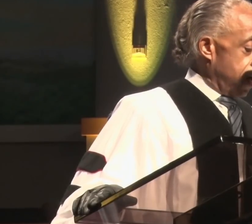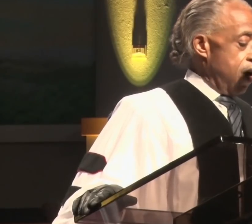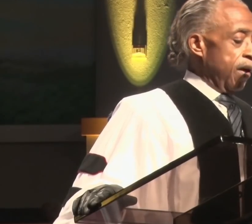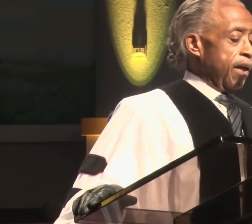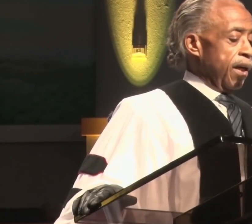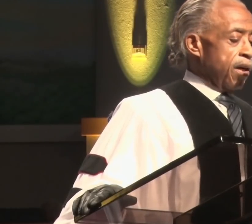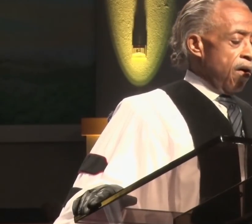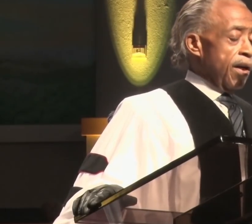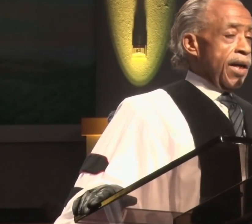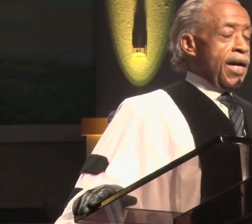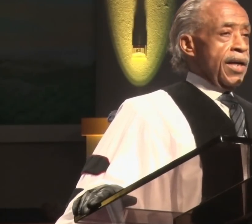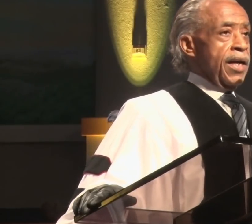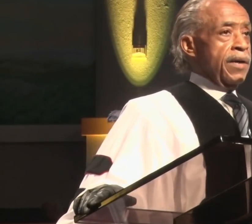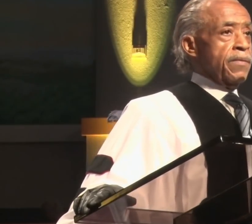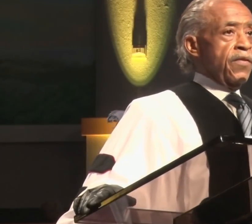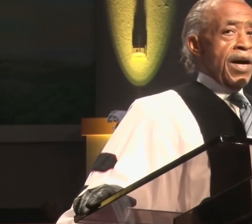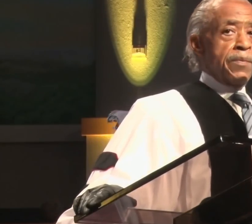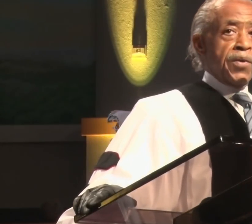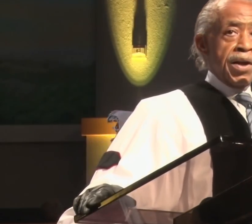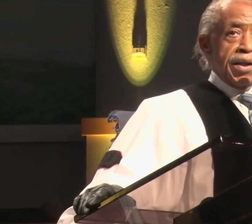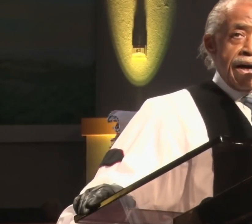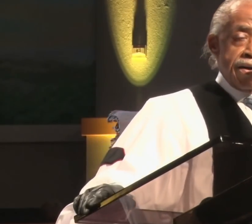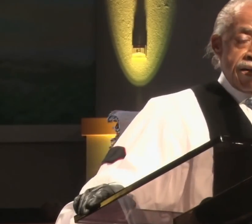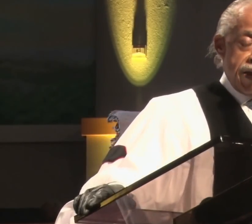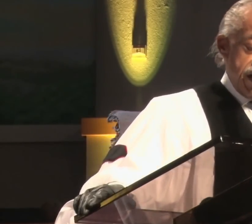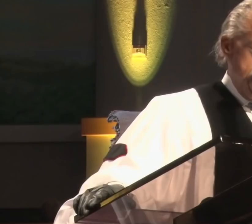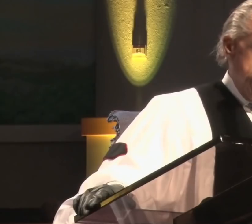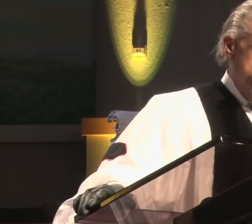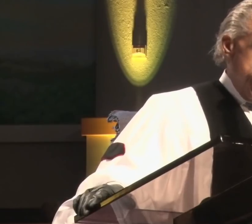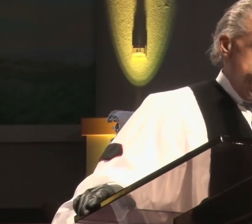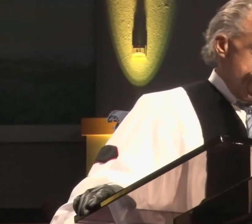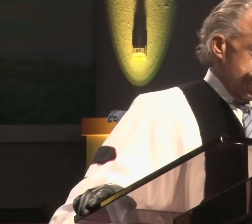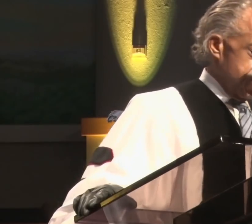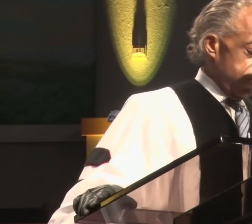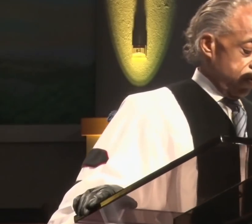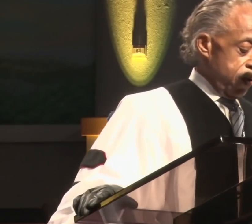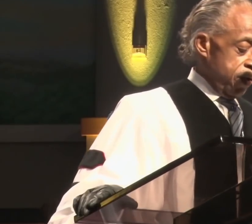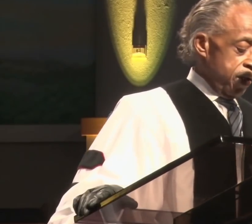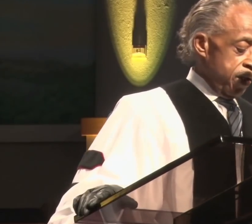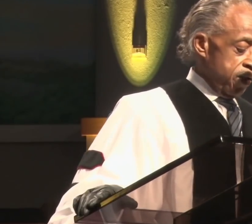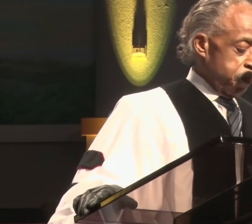ALL THAT BUT WE JUST WANT TO THANK YOU AND YOUR WIFE FOR